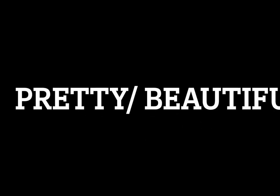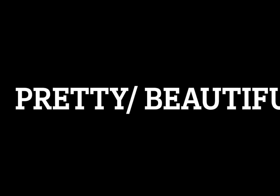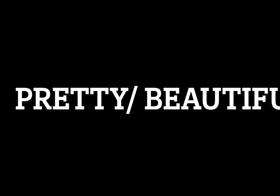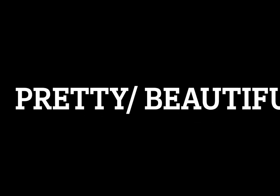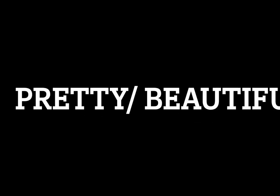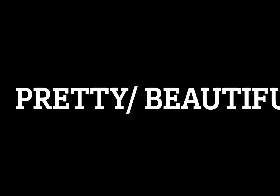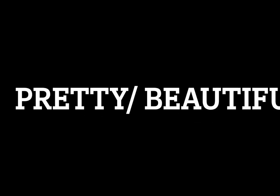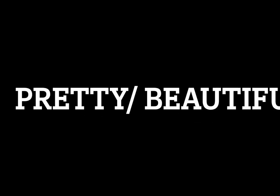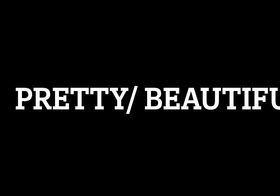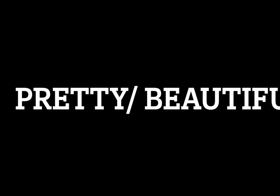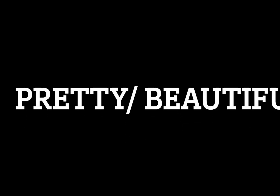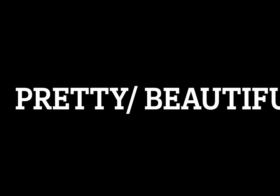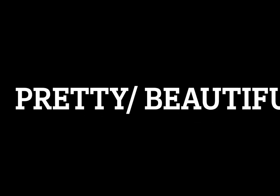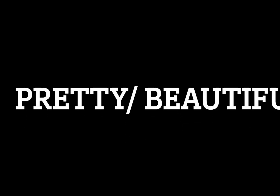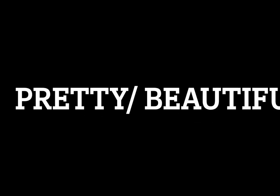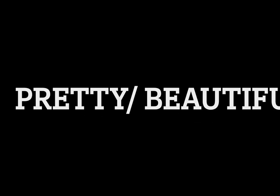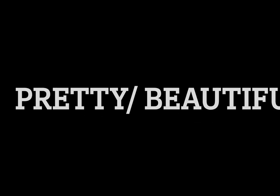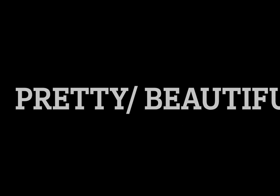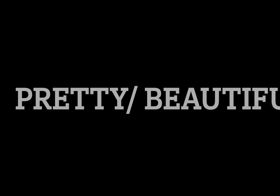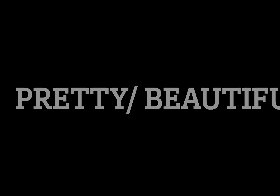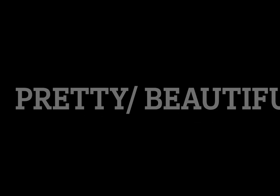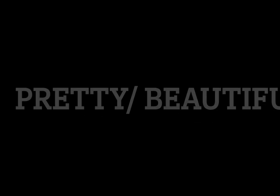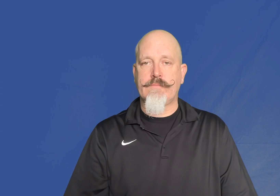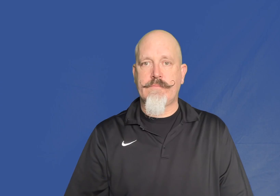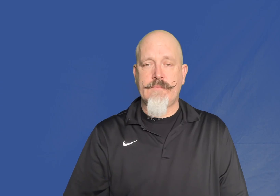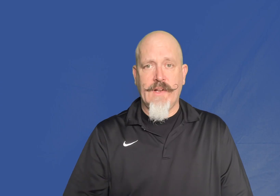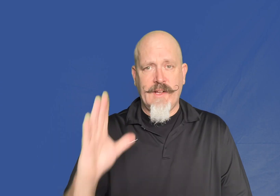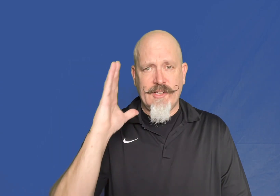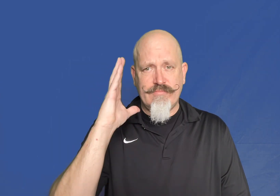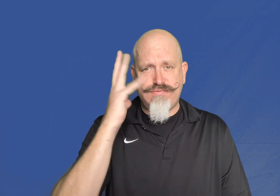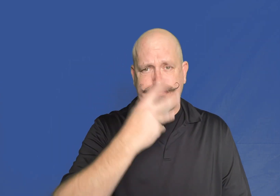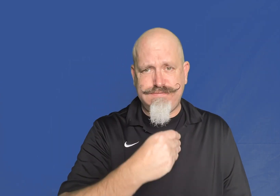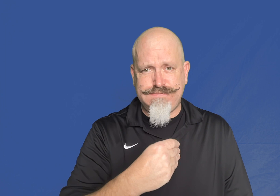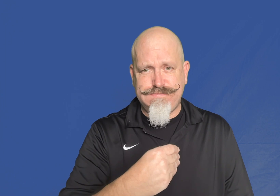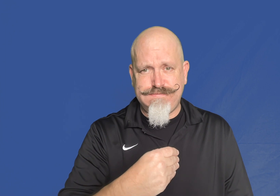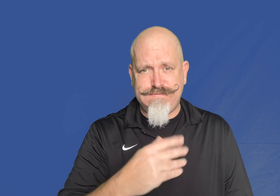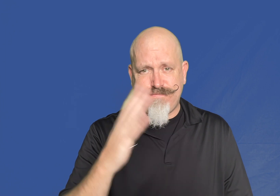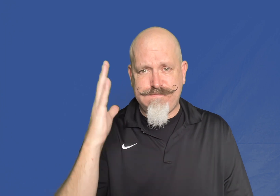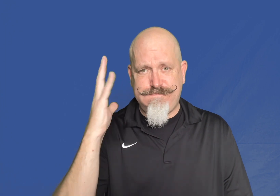Pretty or Beautiful. Pretty or Beautiful is done this way: